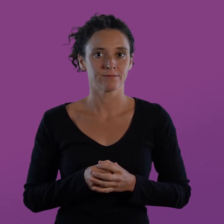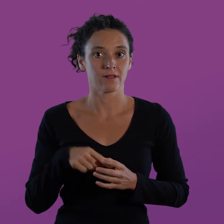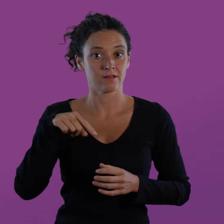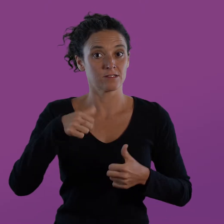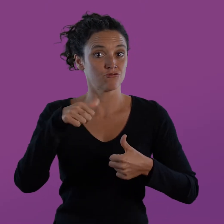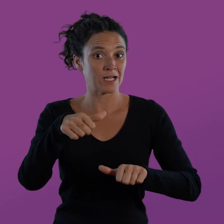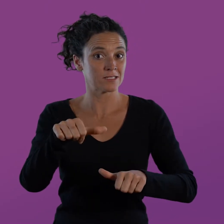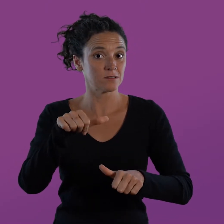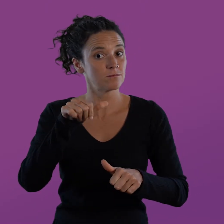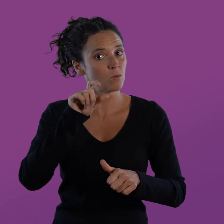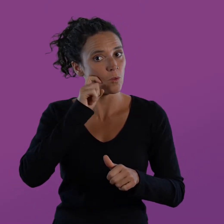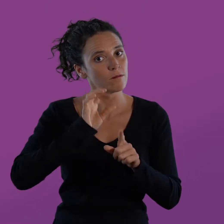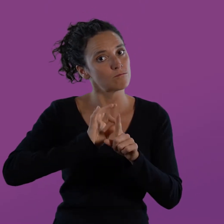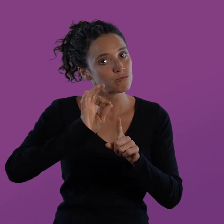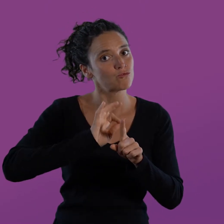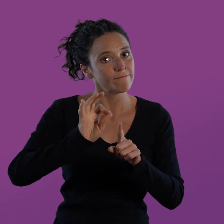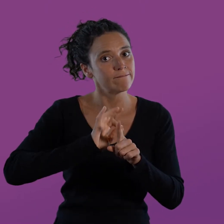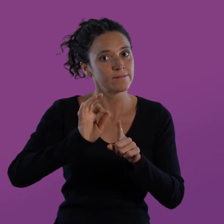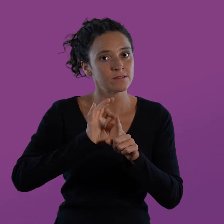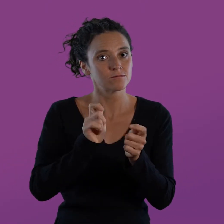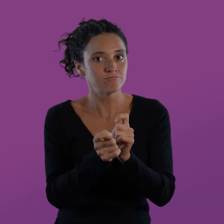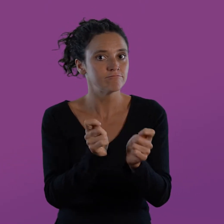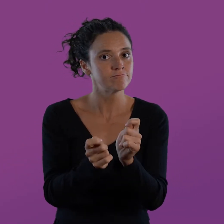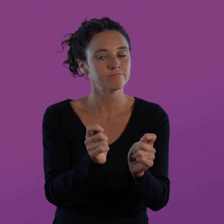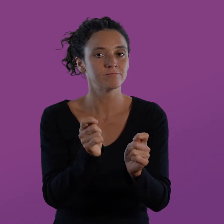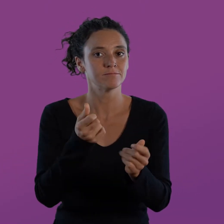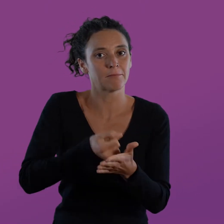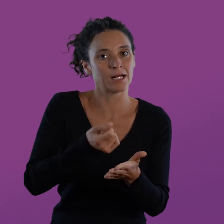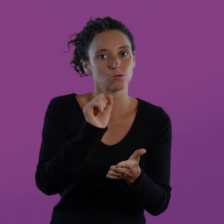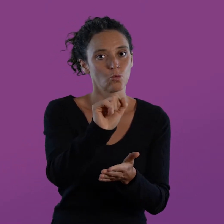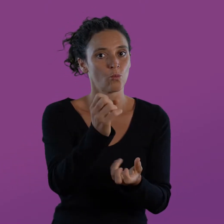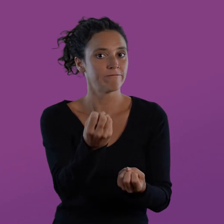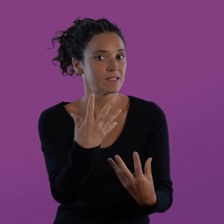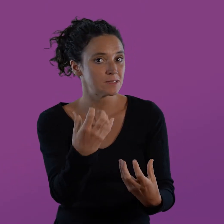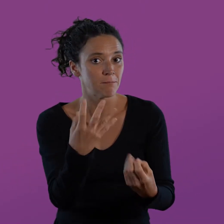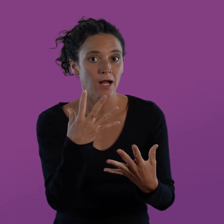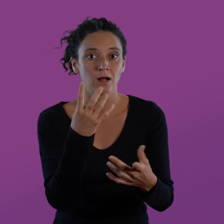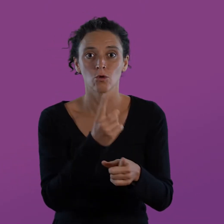It is essential we continue to adapt the strategy, as we learn what can be - done more appropriately and effectively.